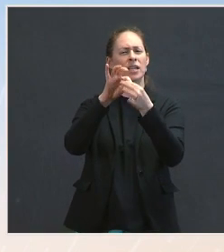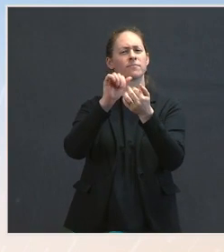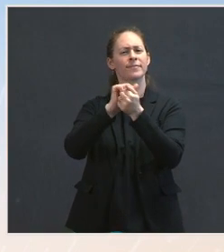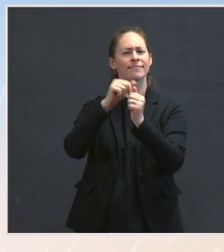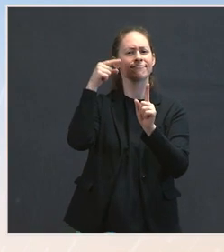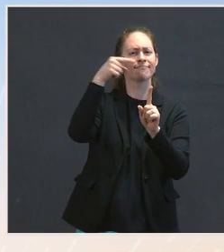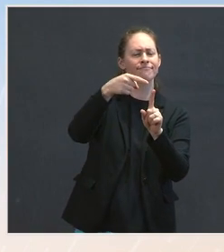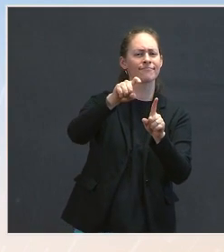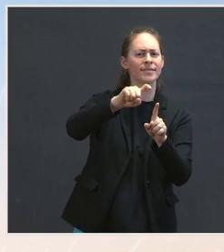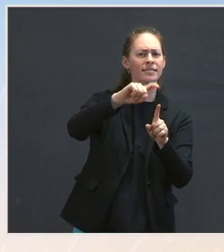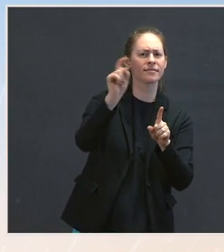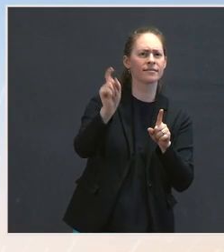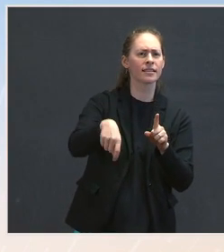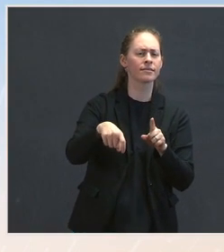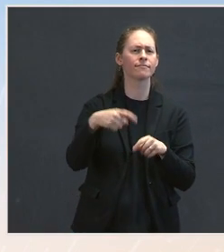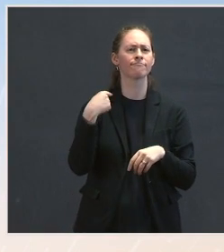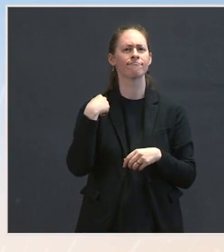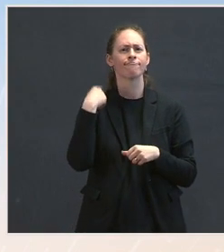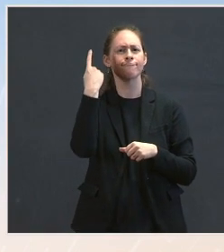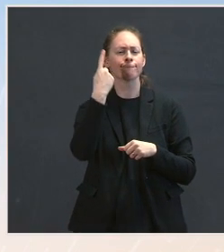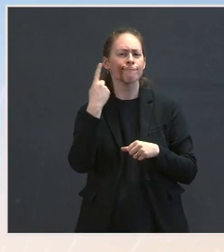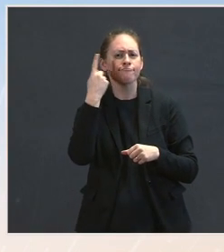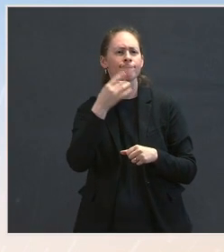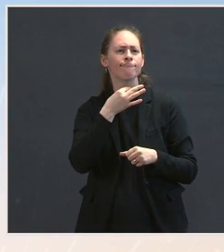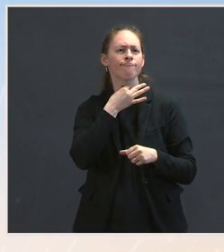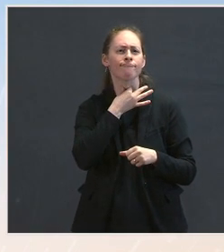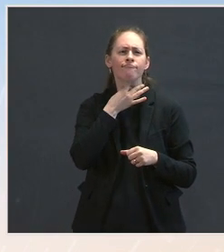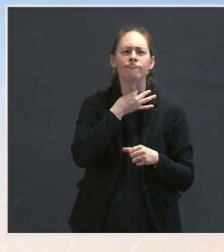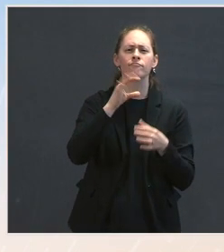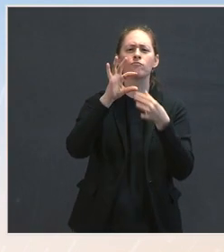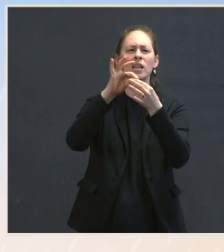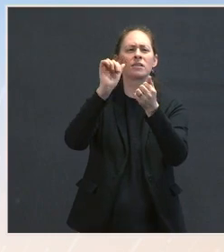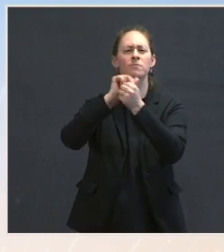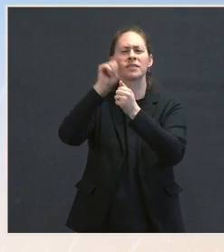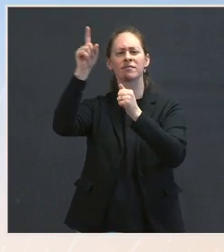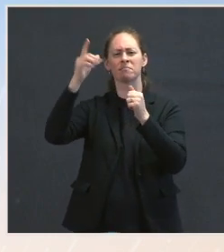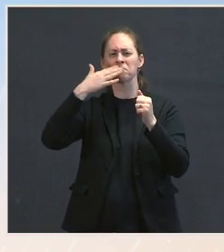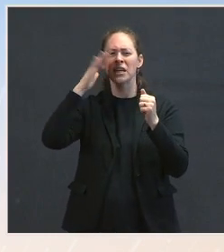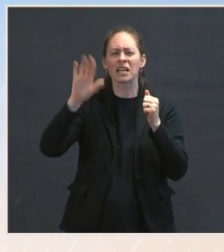for victims of the storm. Does he have a message for the leadership in Texas